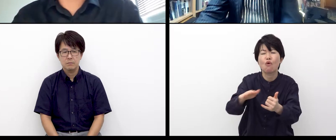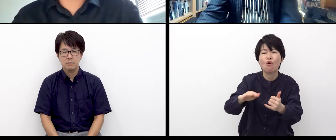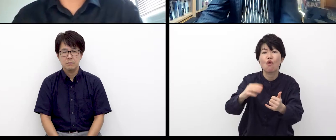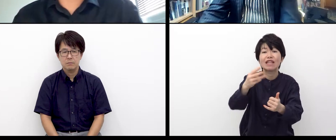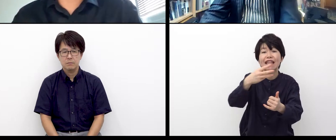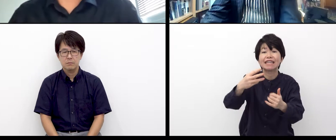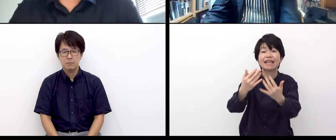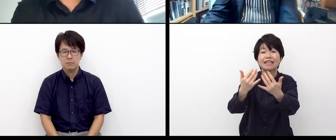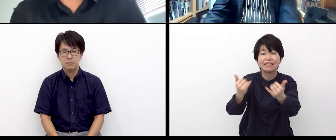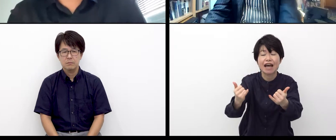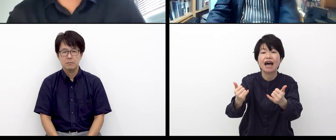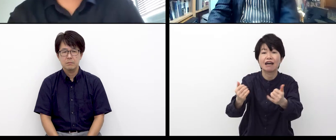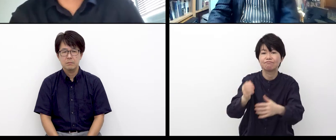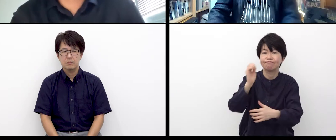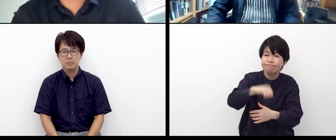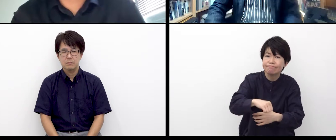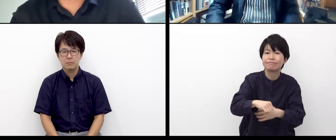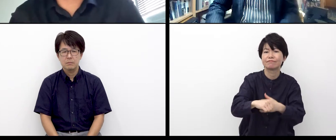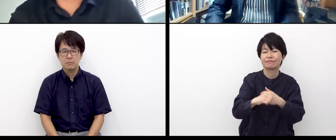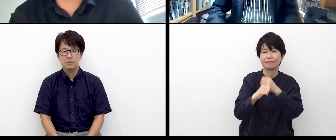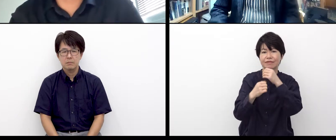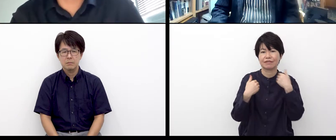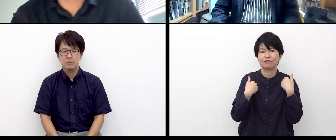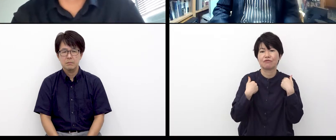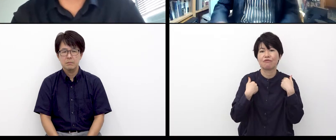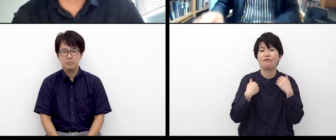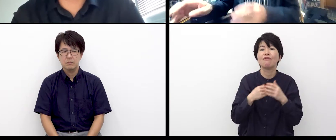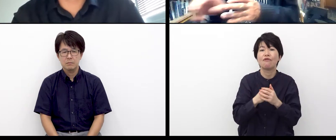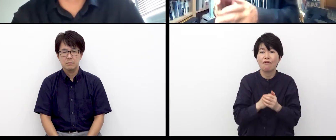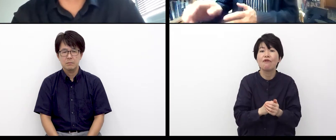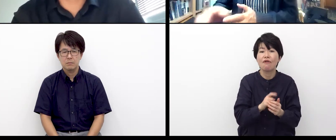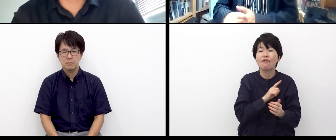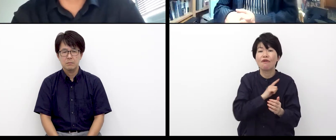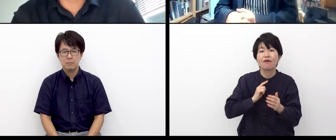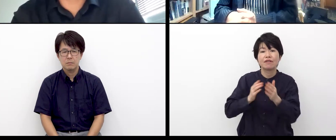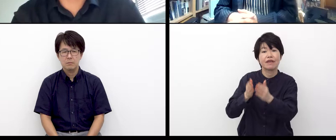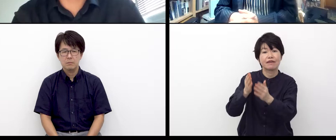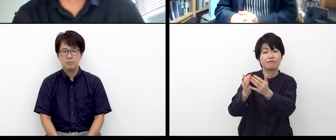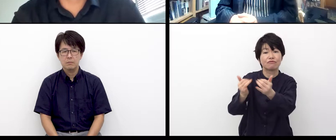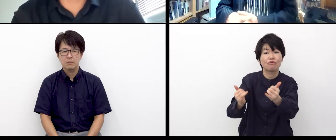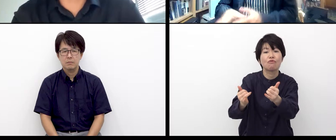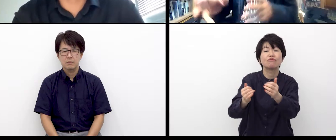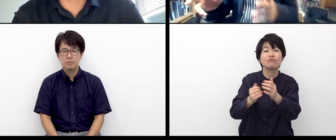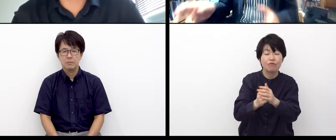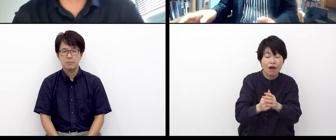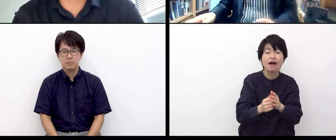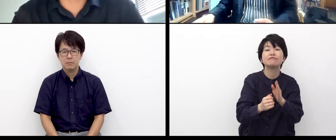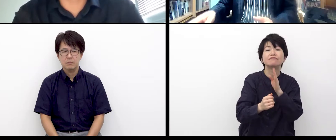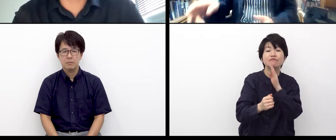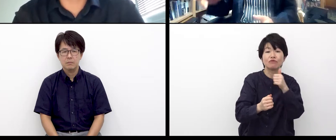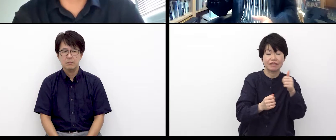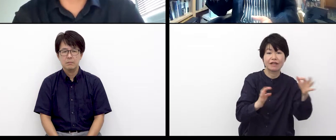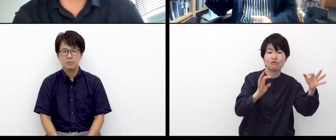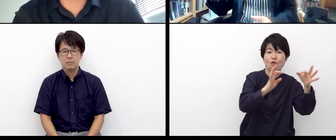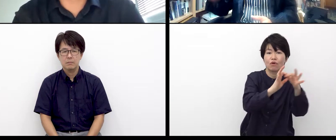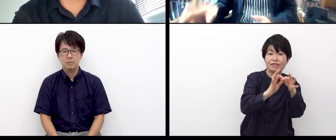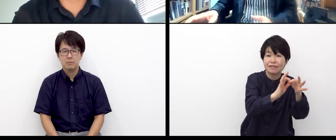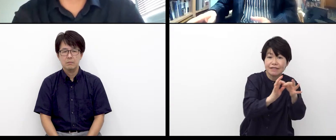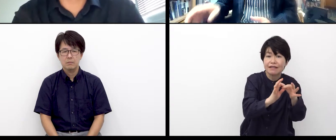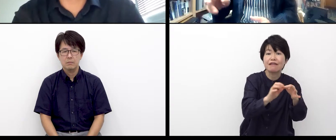If they have an experience to be appreciated or respected by someone in their community, such a as a day-care institution,